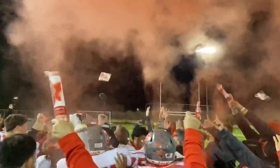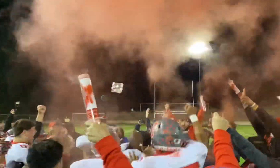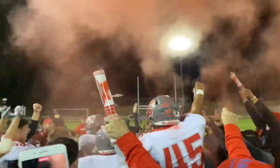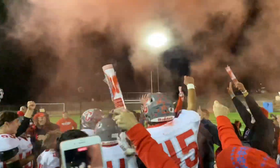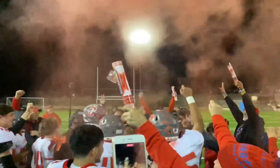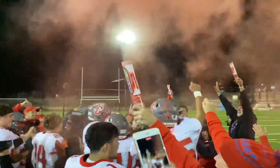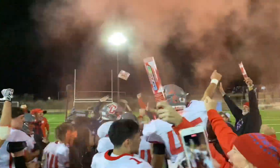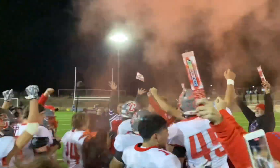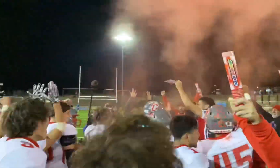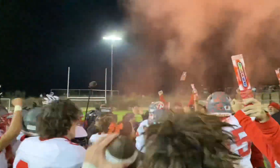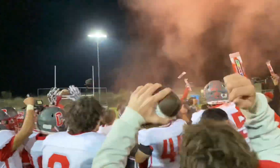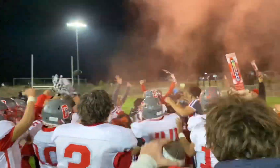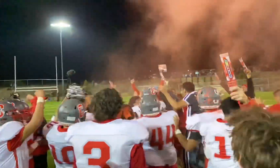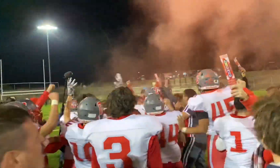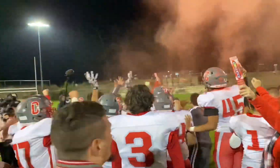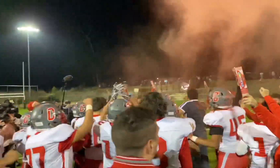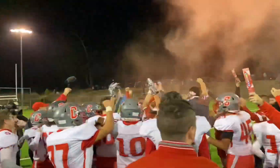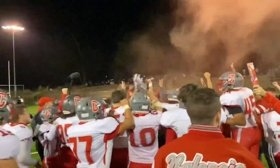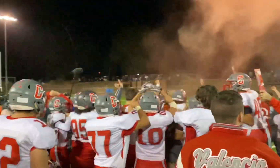!!RIVERSIDE CUBS!!!